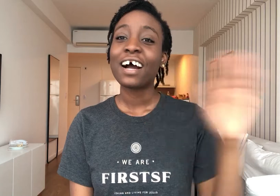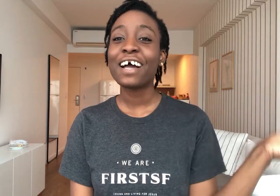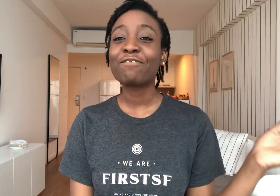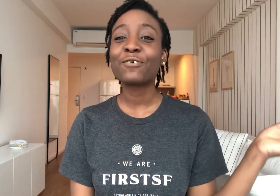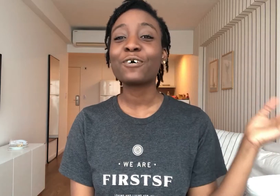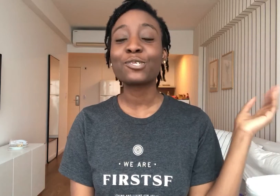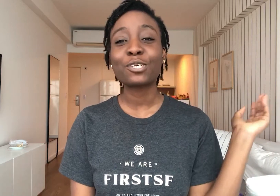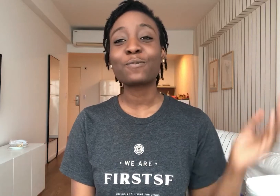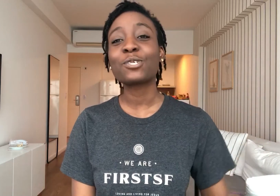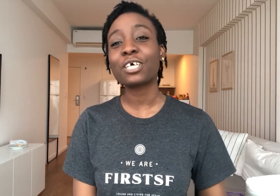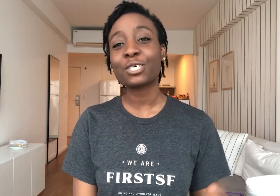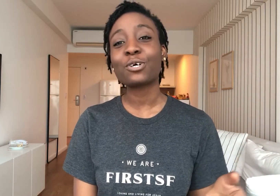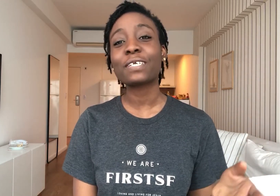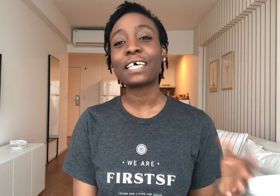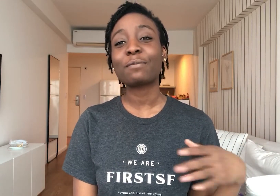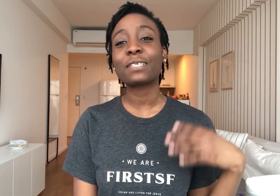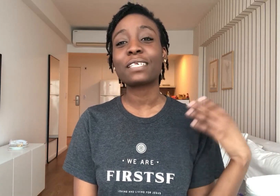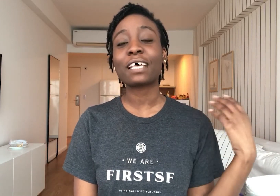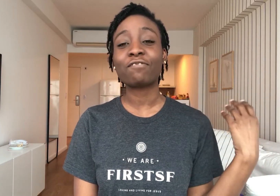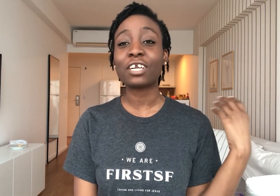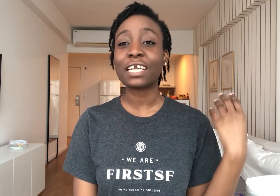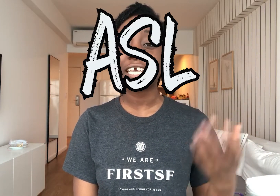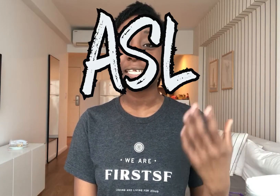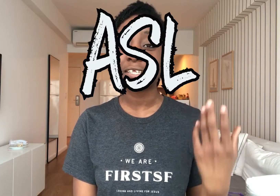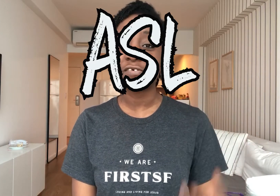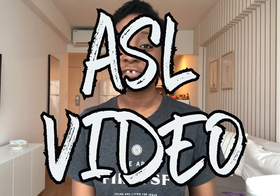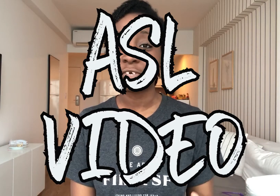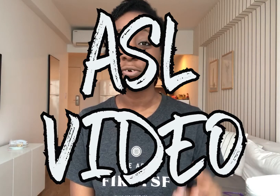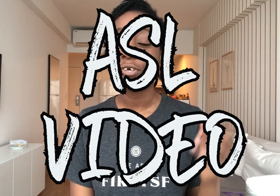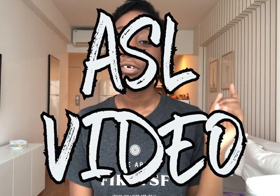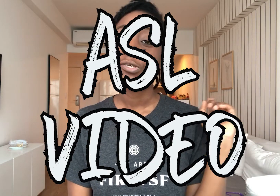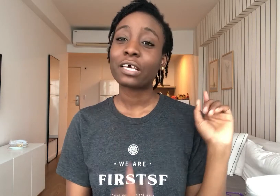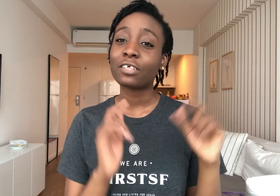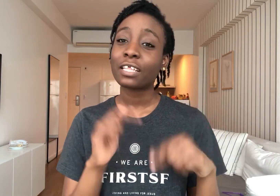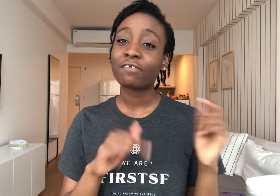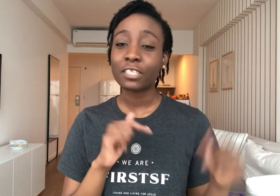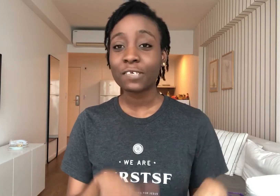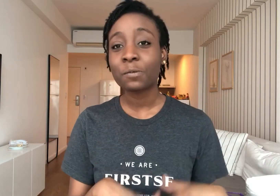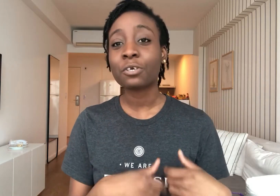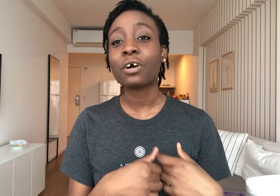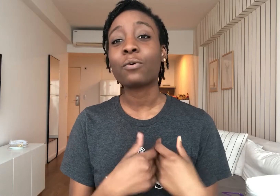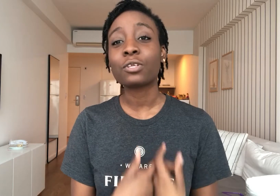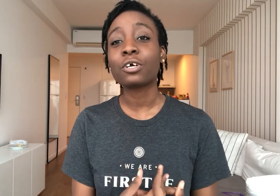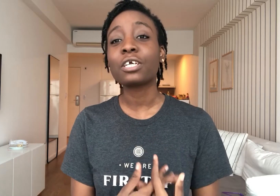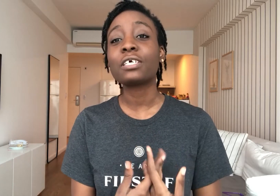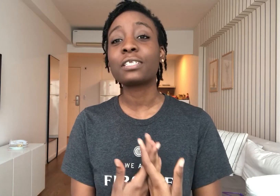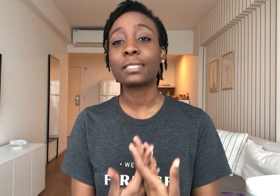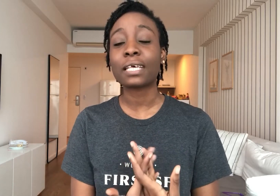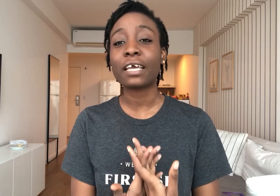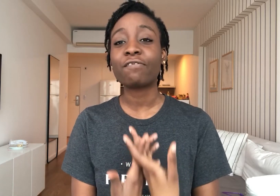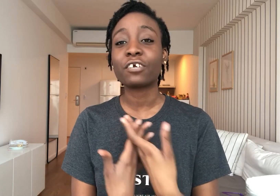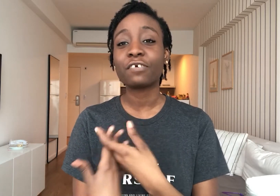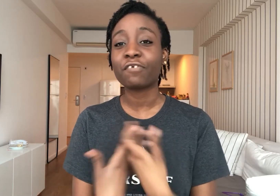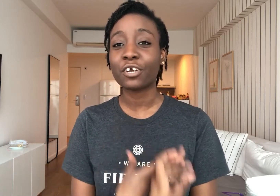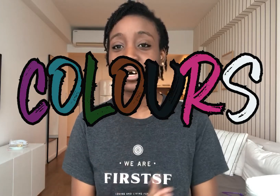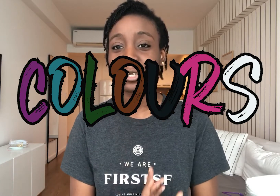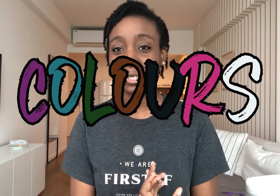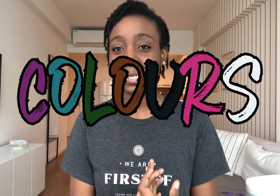Hi everyone, so it's been such a long time since I've done an ASL video so I thought that for this video I would learn the sign for different colors.